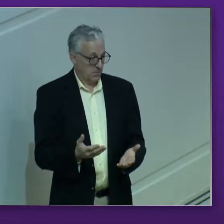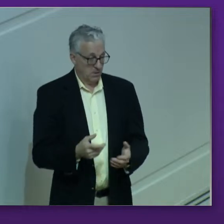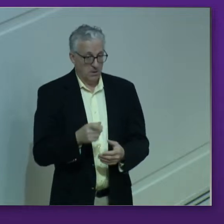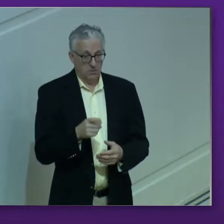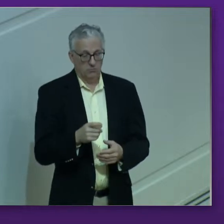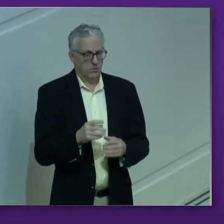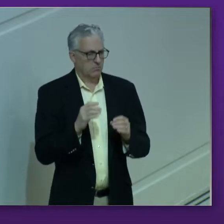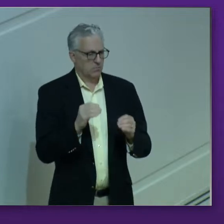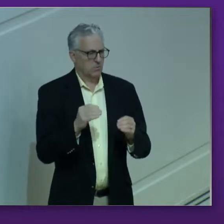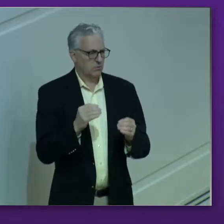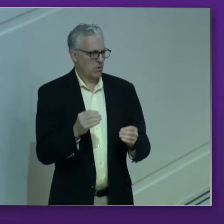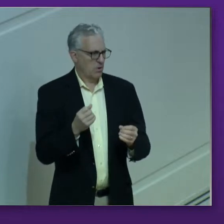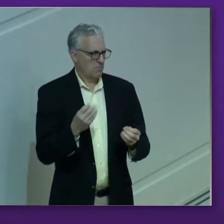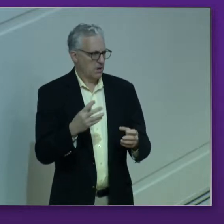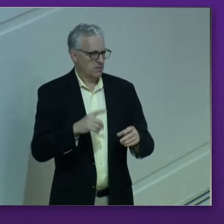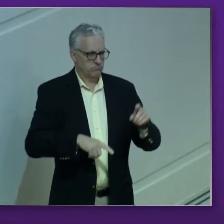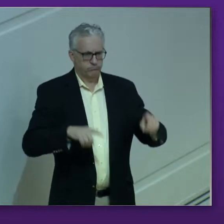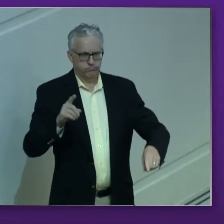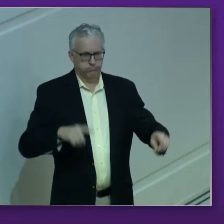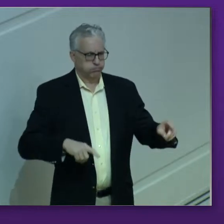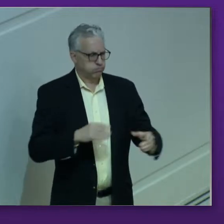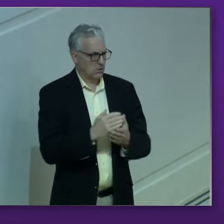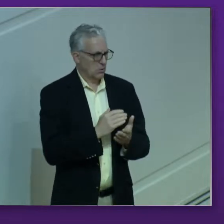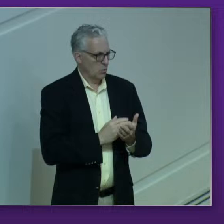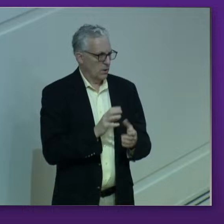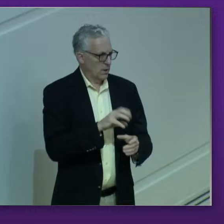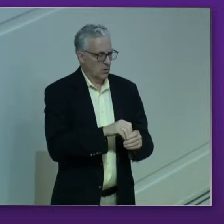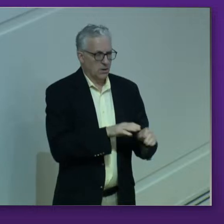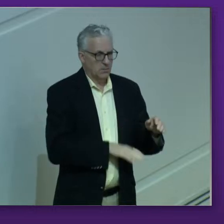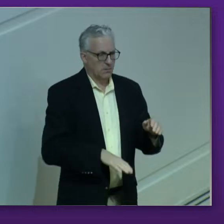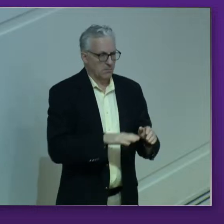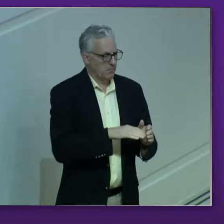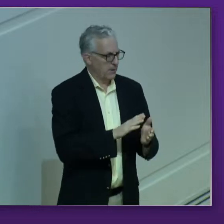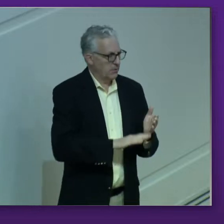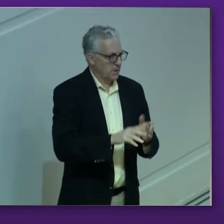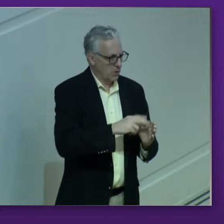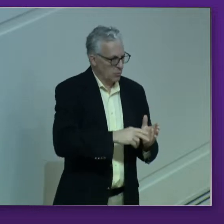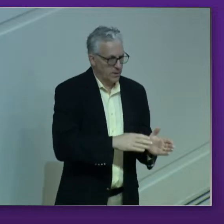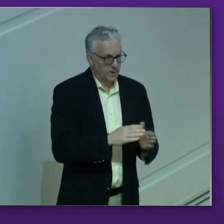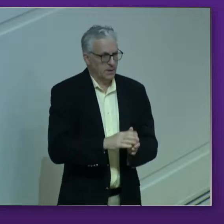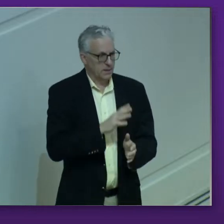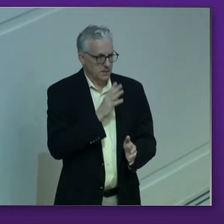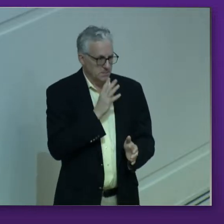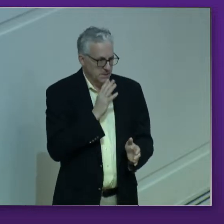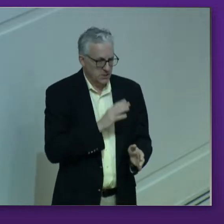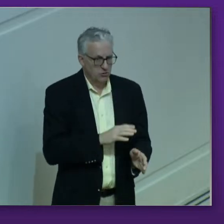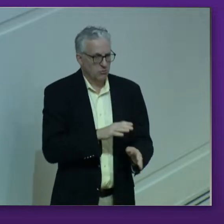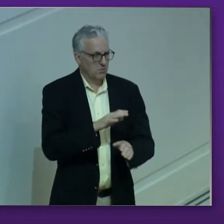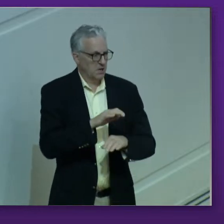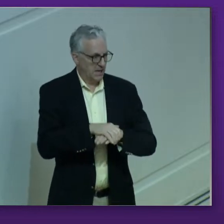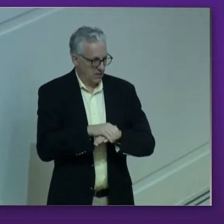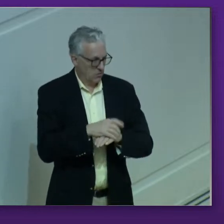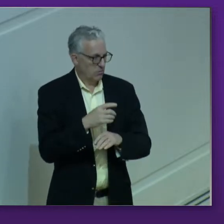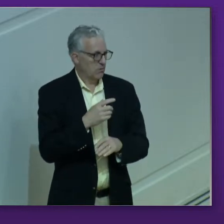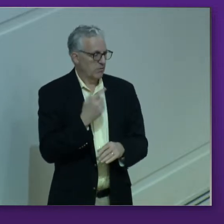BEEN AN ADJUNCT PROFESSOR HAVING TAUGHT A WIDE RANGE OF